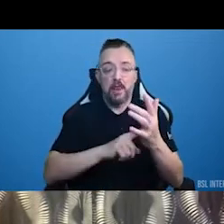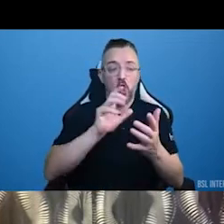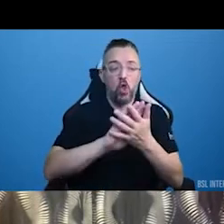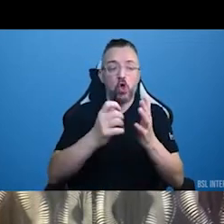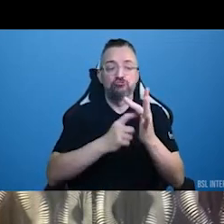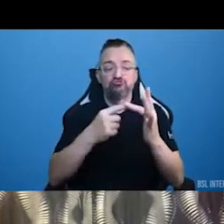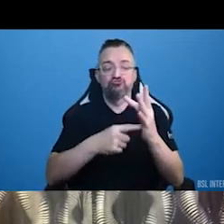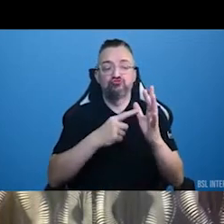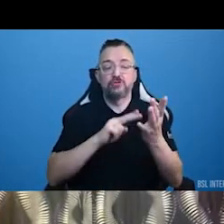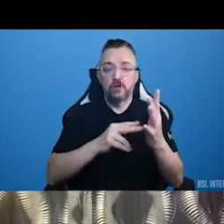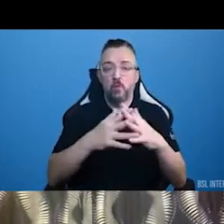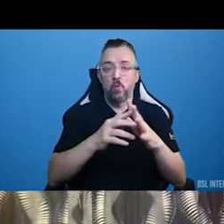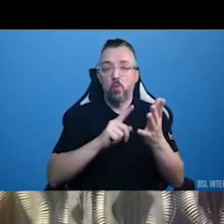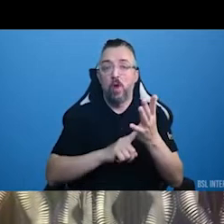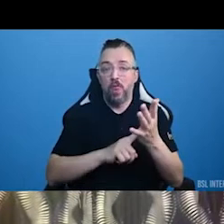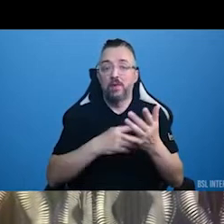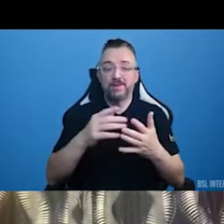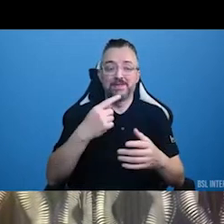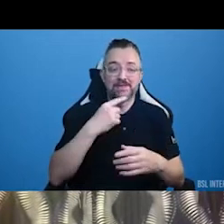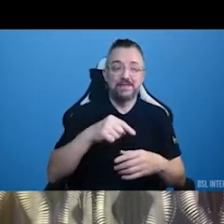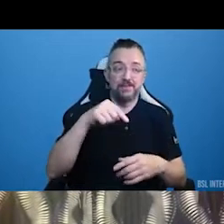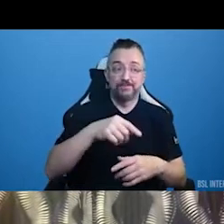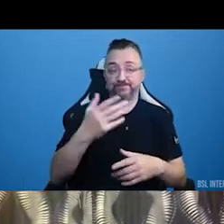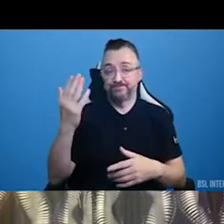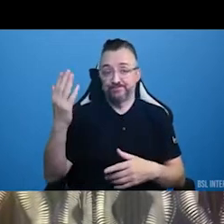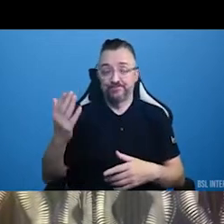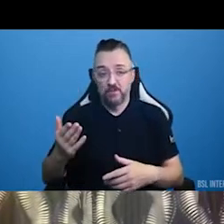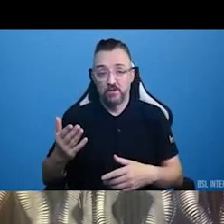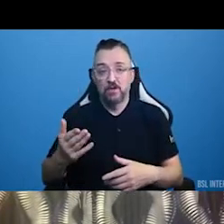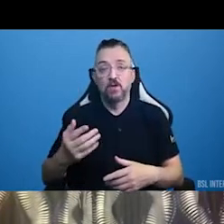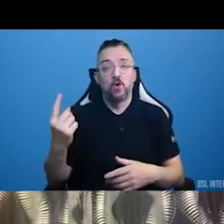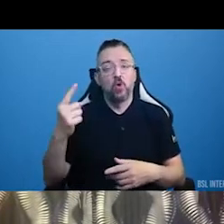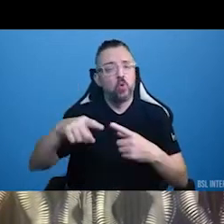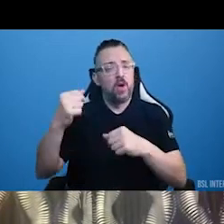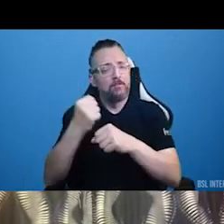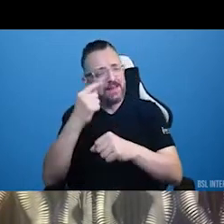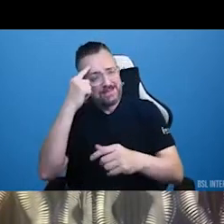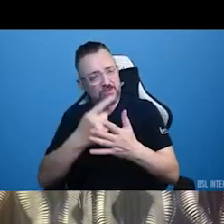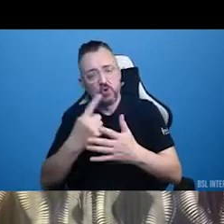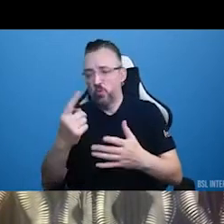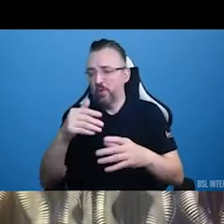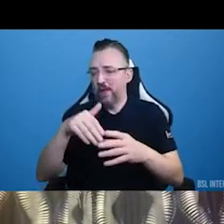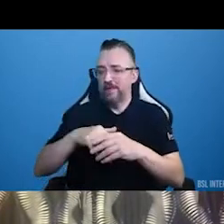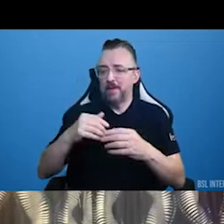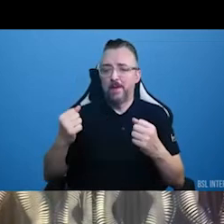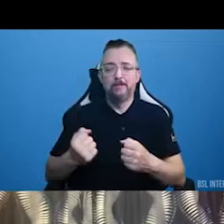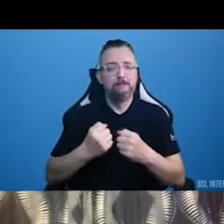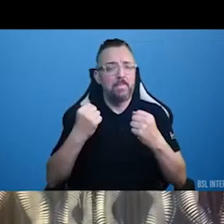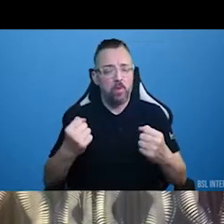of our theories about the world, and the people we have making decisions in positions of power at the moment, and are not aligning with those of young people,